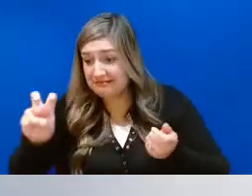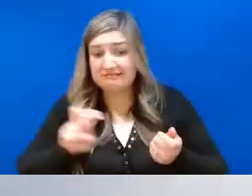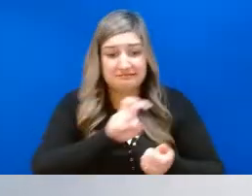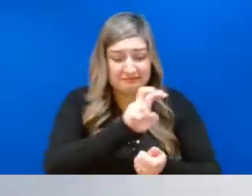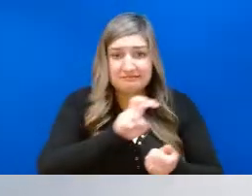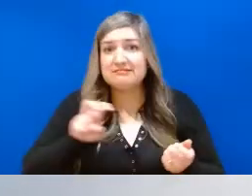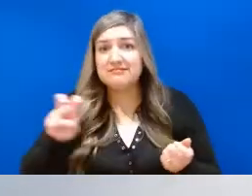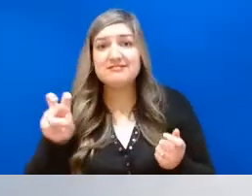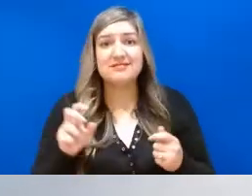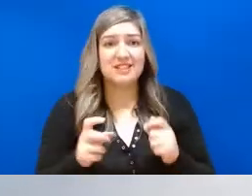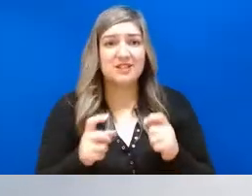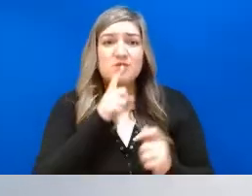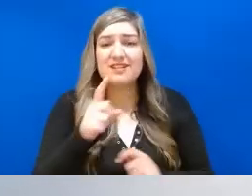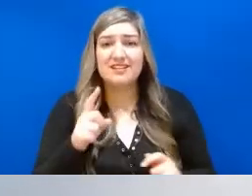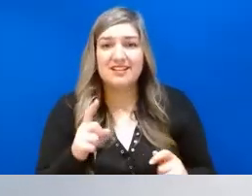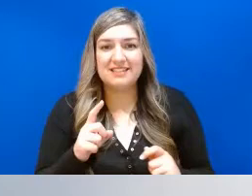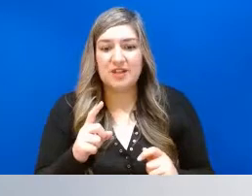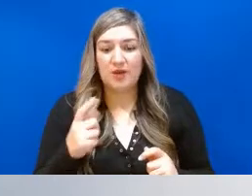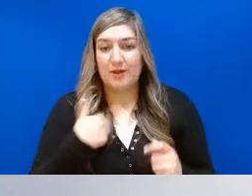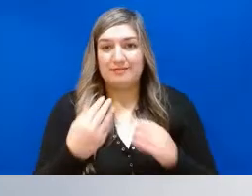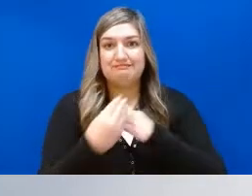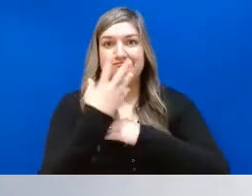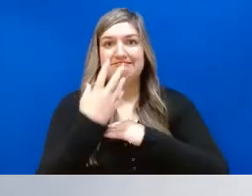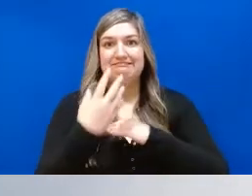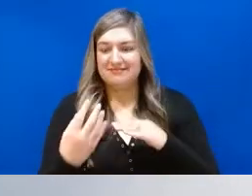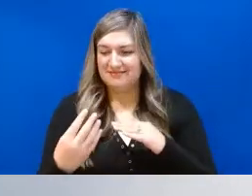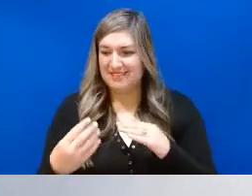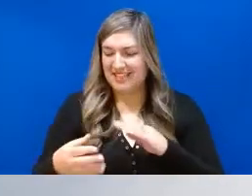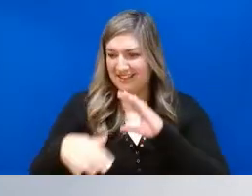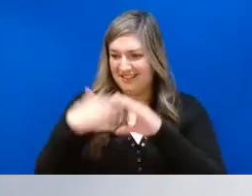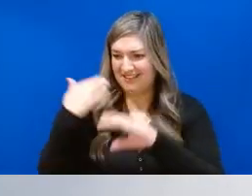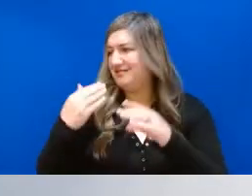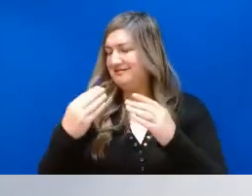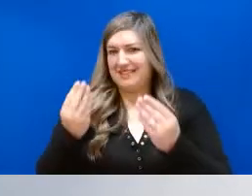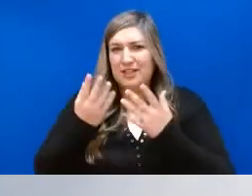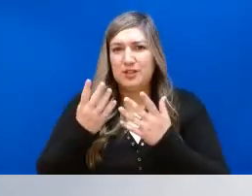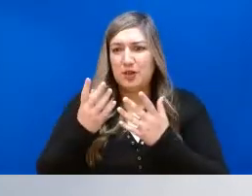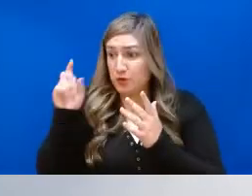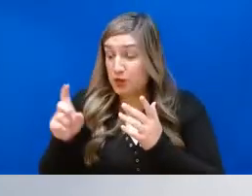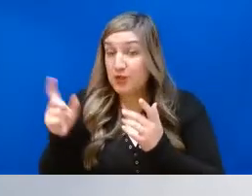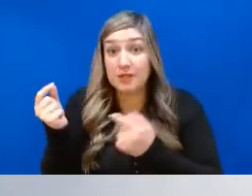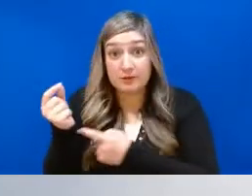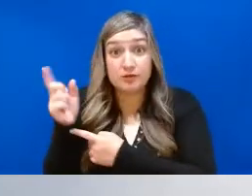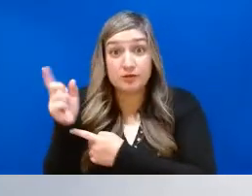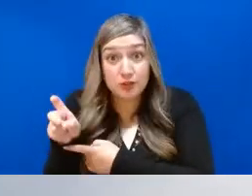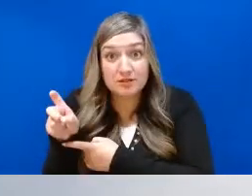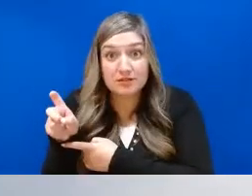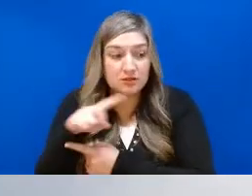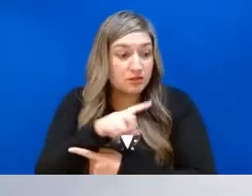And at the time we were getting messages of what to do and what not to do. And those messages evolved and changed.